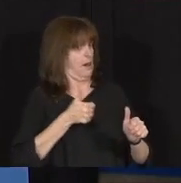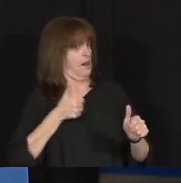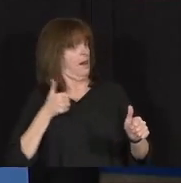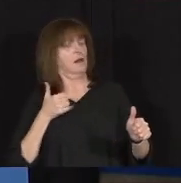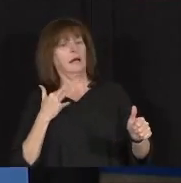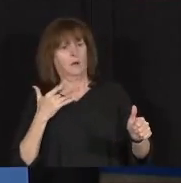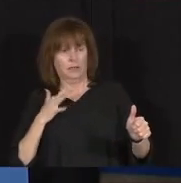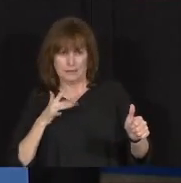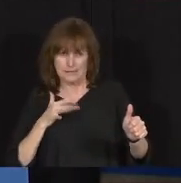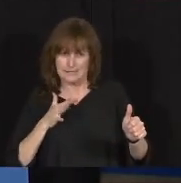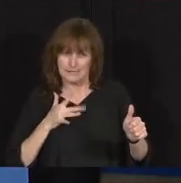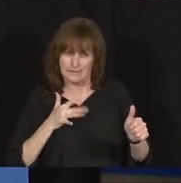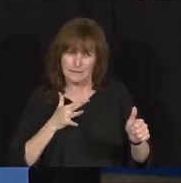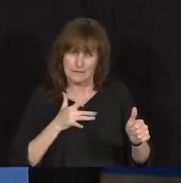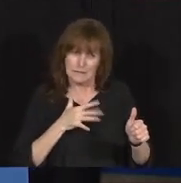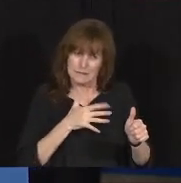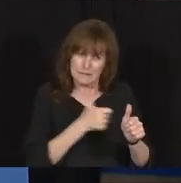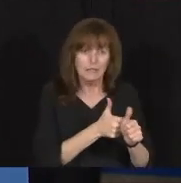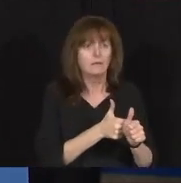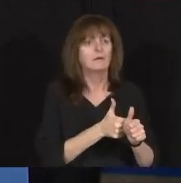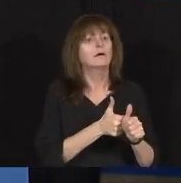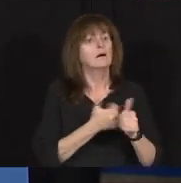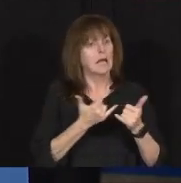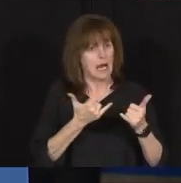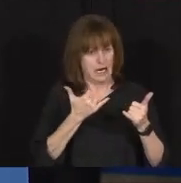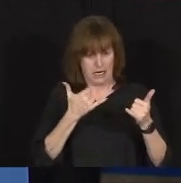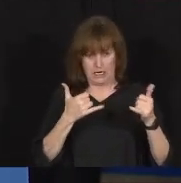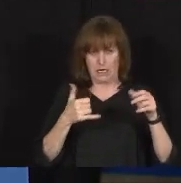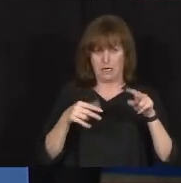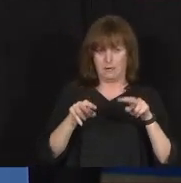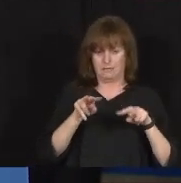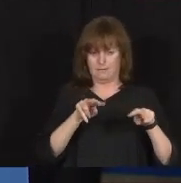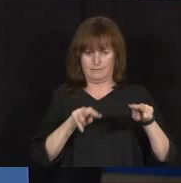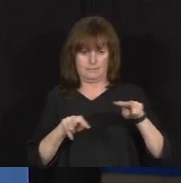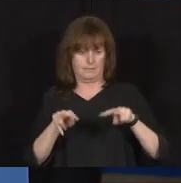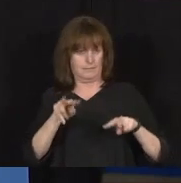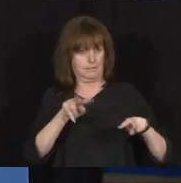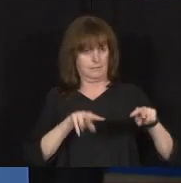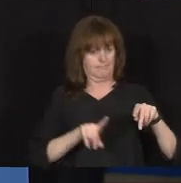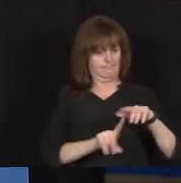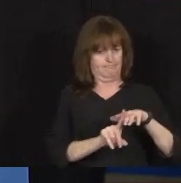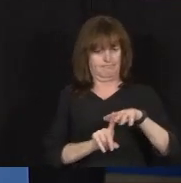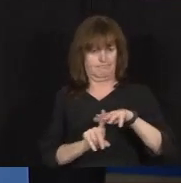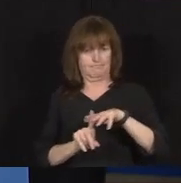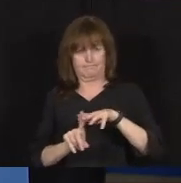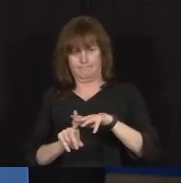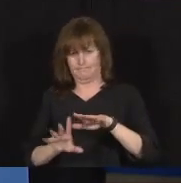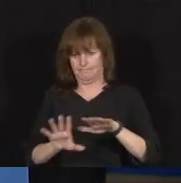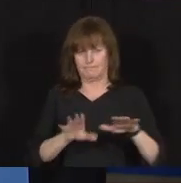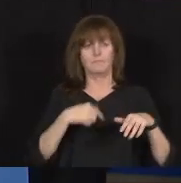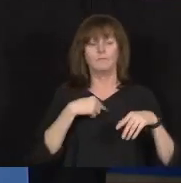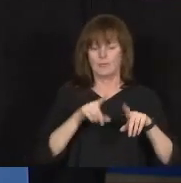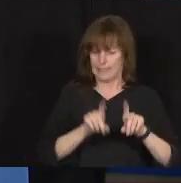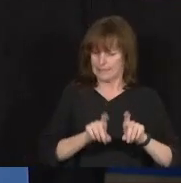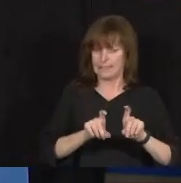So now we are looking at the current situation. We are increasing our testings particularly in areas that are most vulnerable. I would say now that would